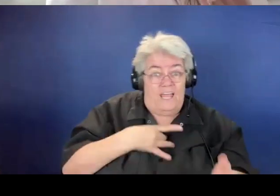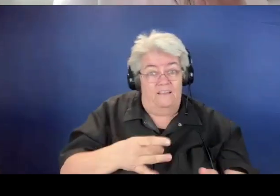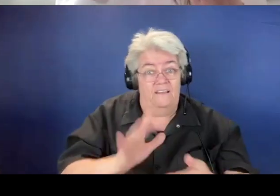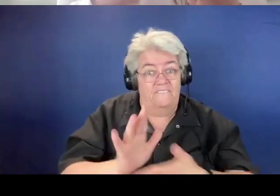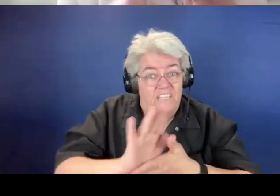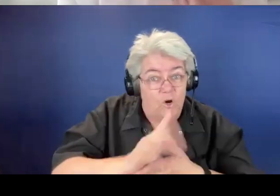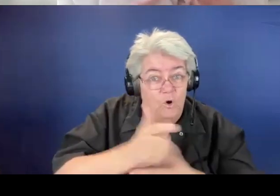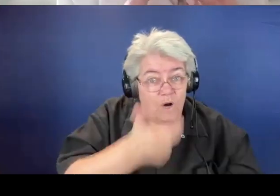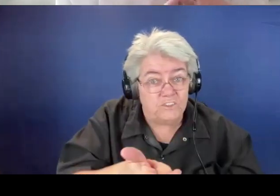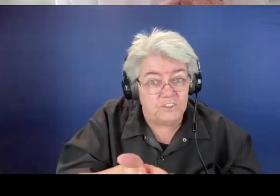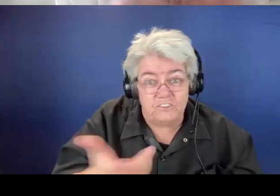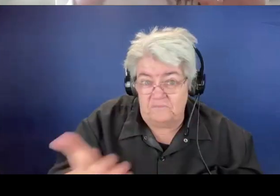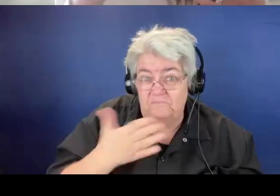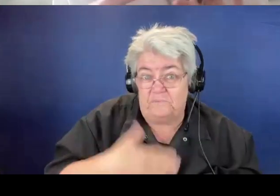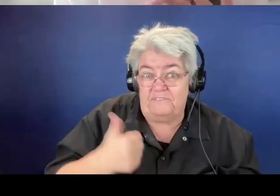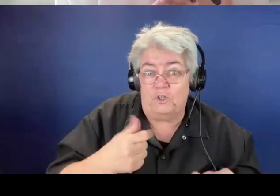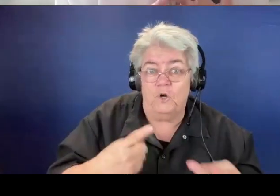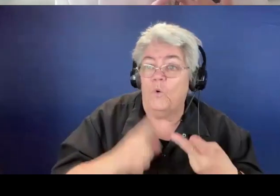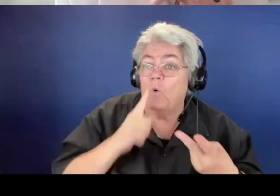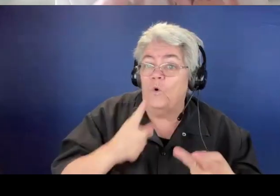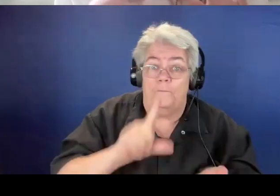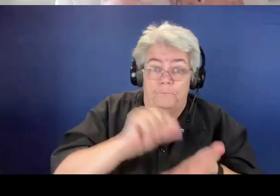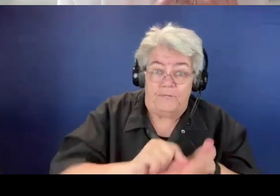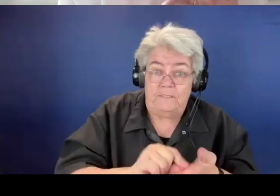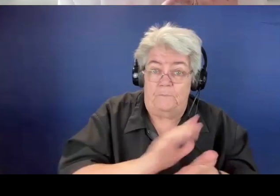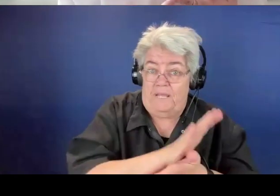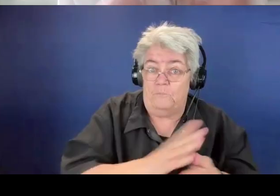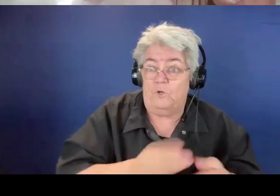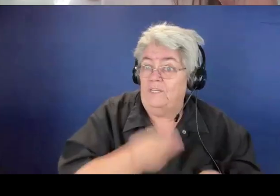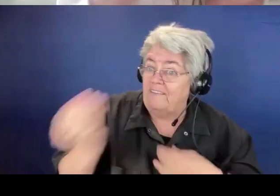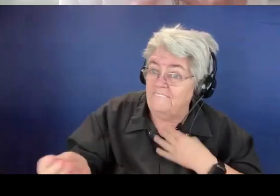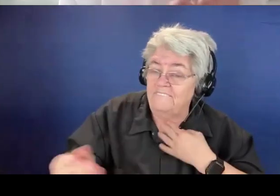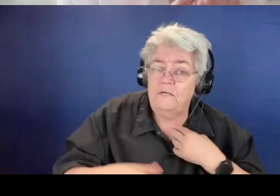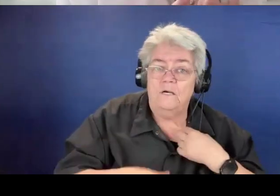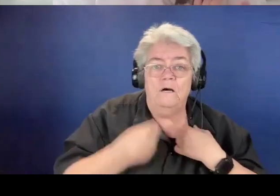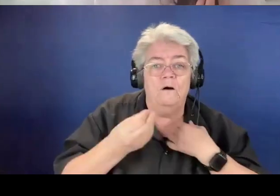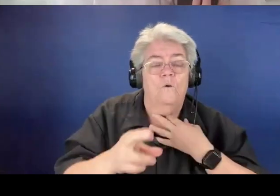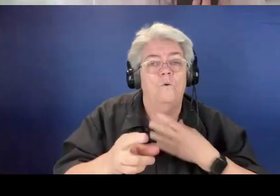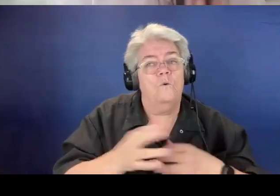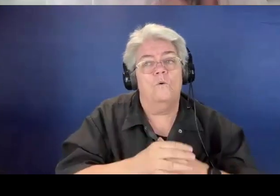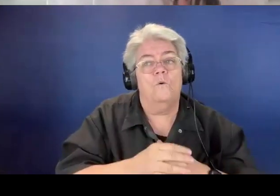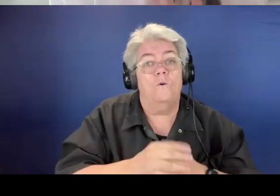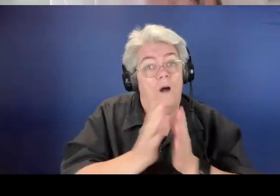Do you want me to print out a document for you, a summary? Do you want a book about it?